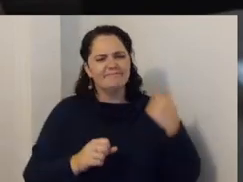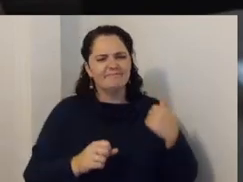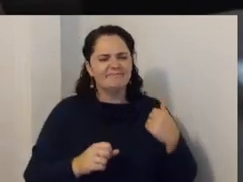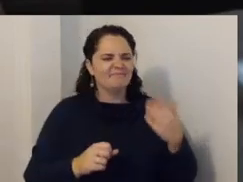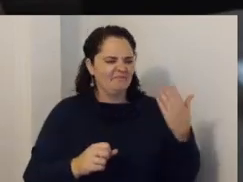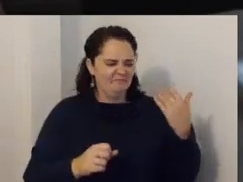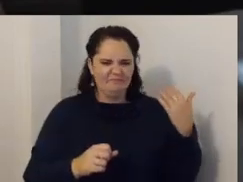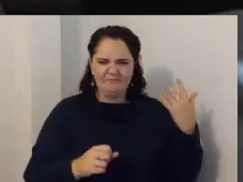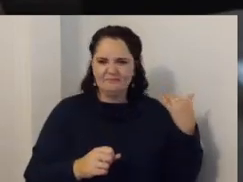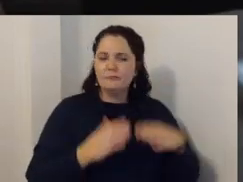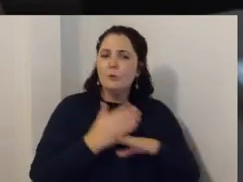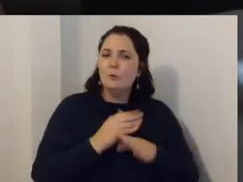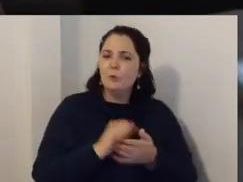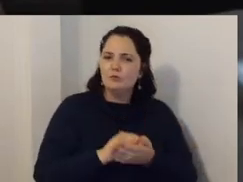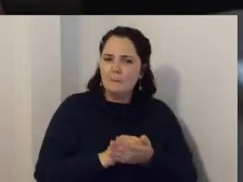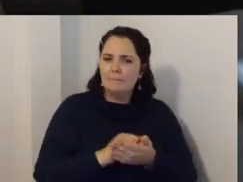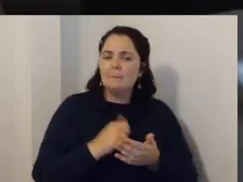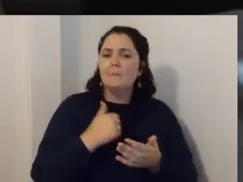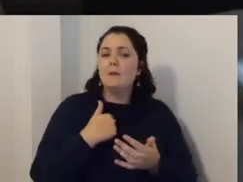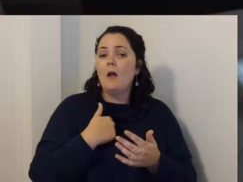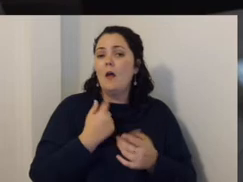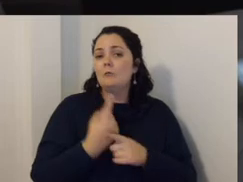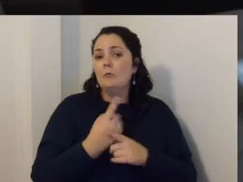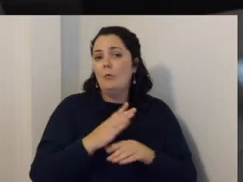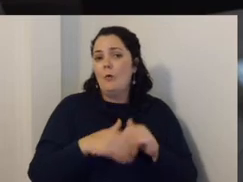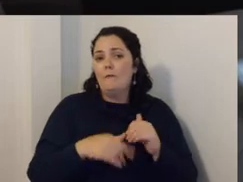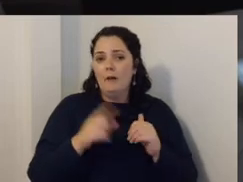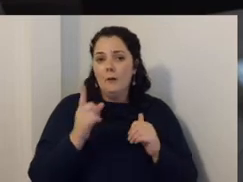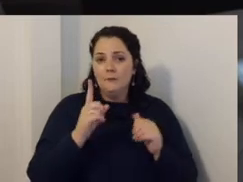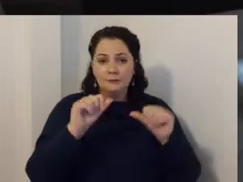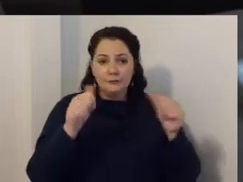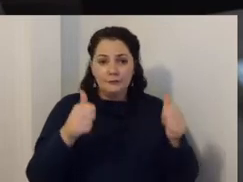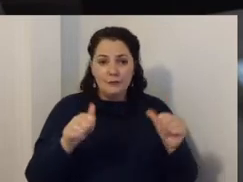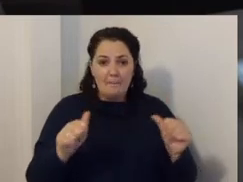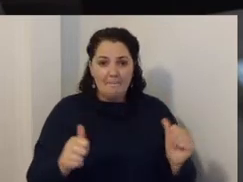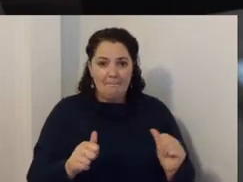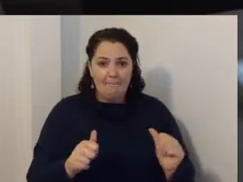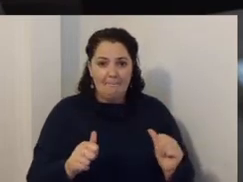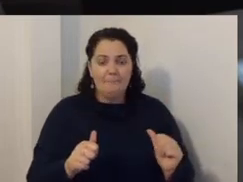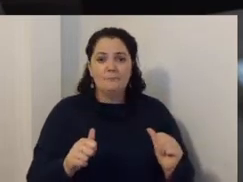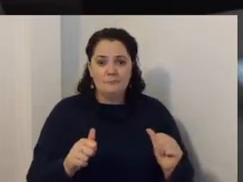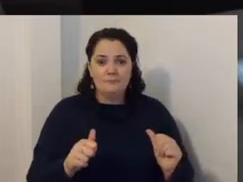which is that point about drawing shapes. Remember that contour line is an abstraction right, we don't